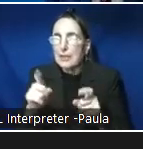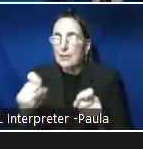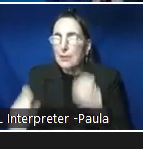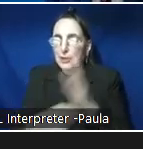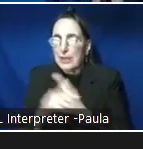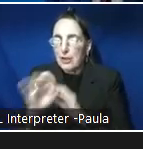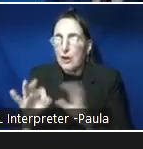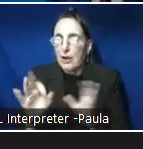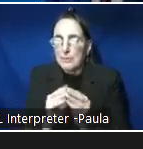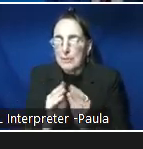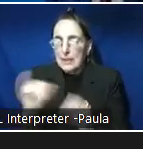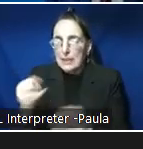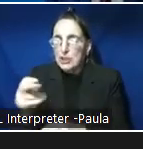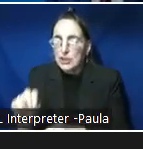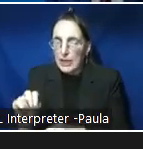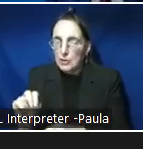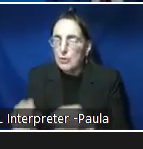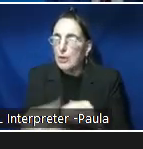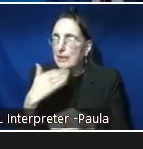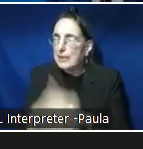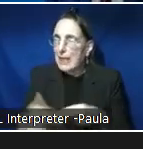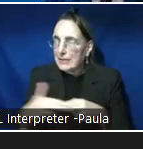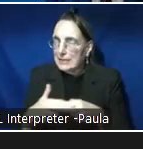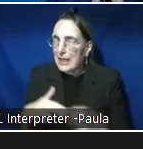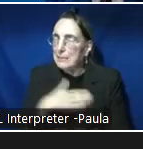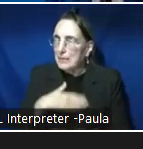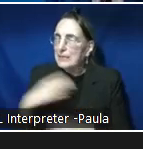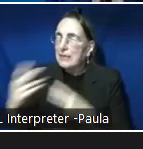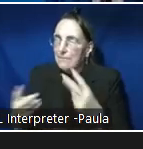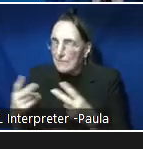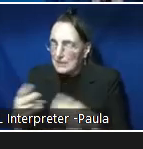The next slide. Please visit and bookmark the Housing and